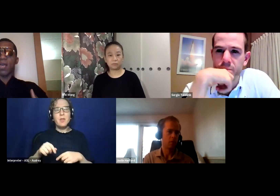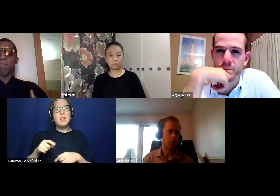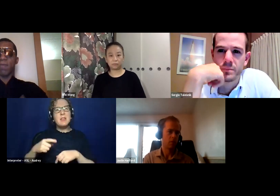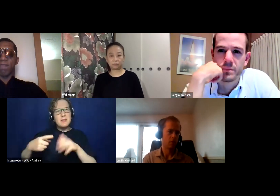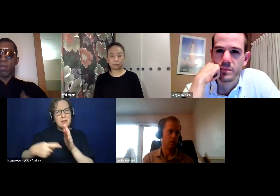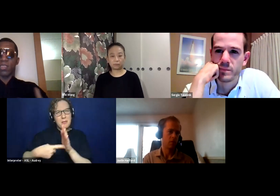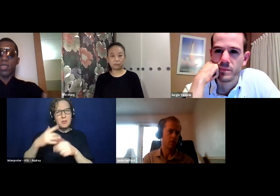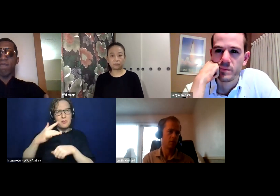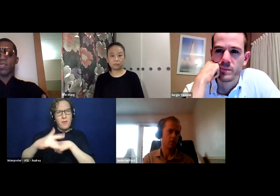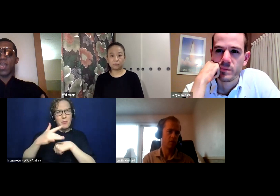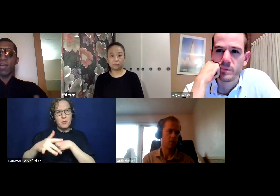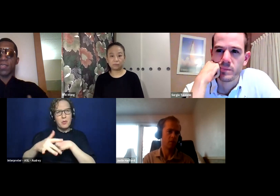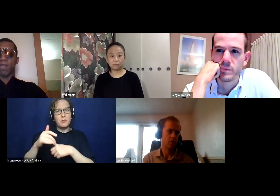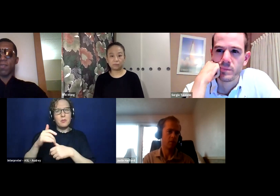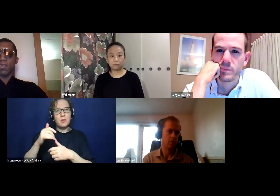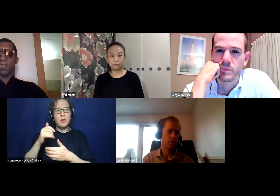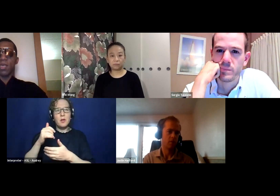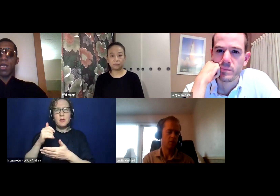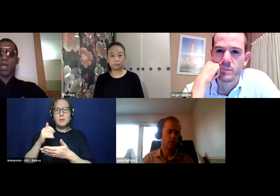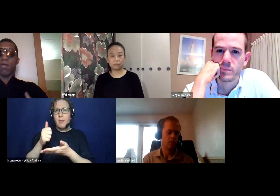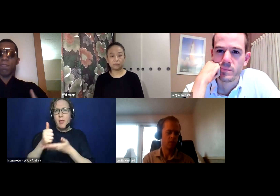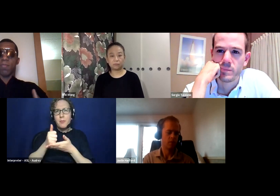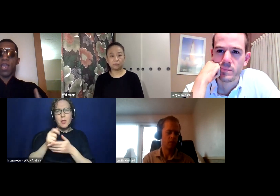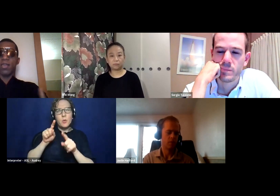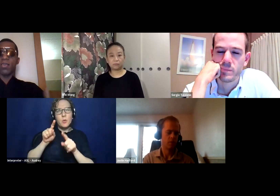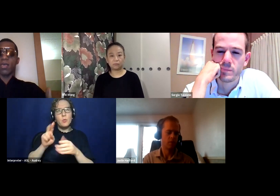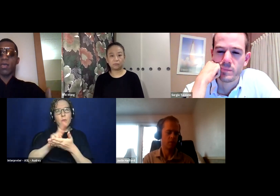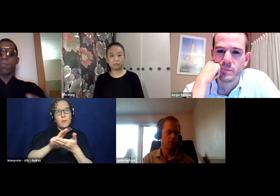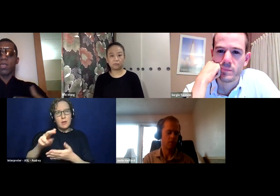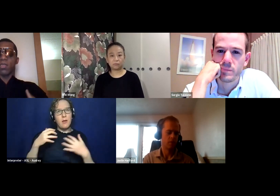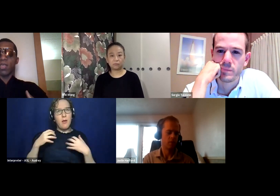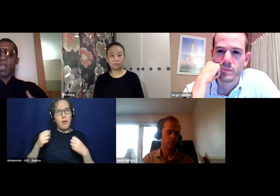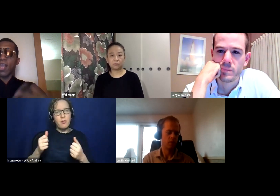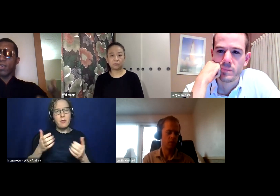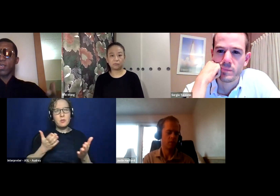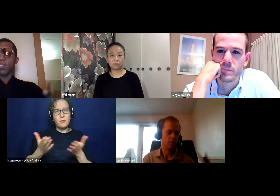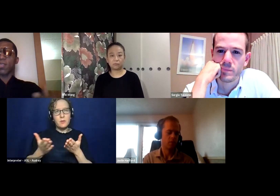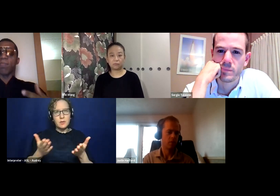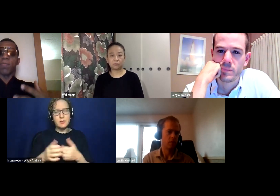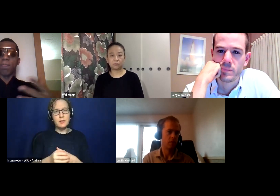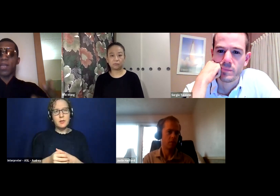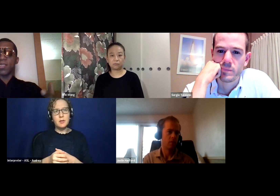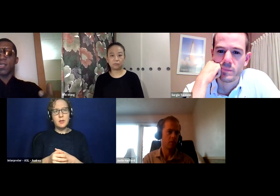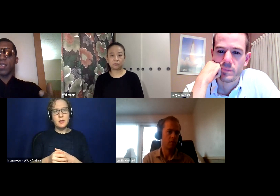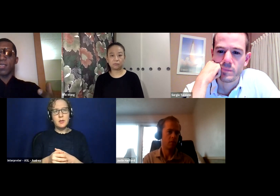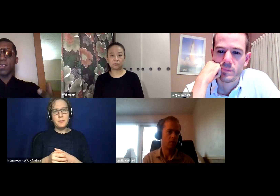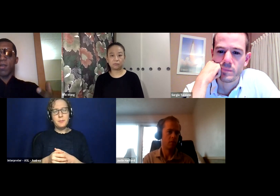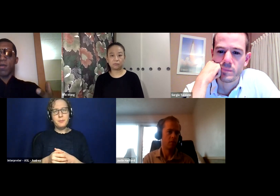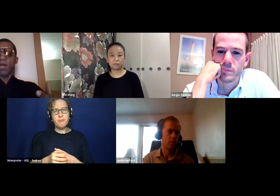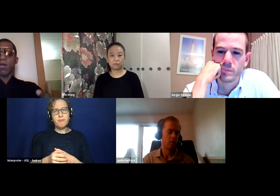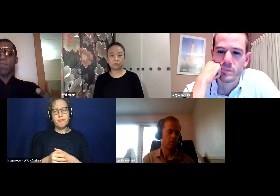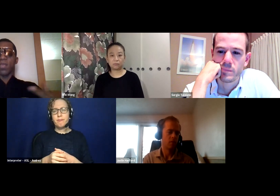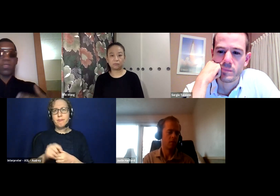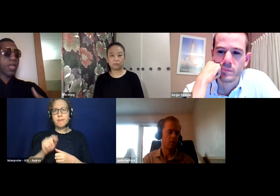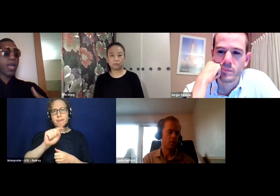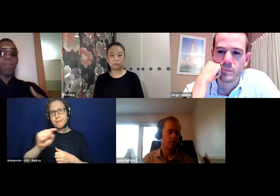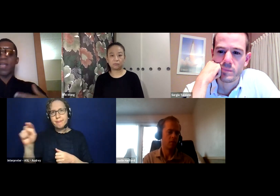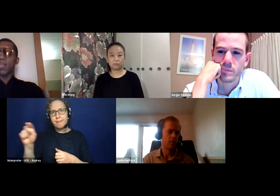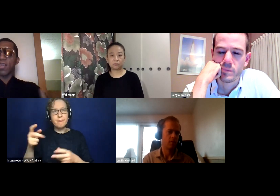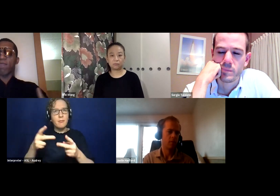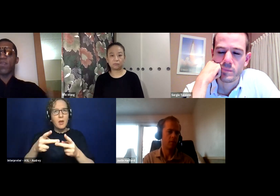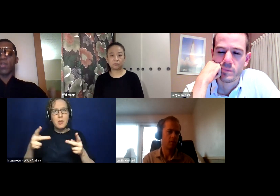help me maybe go to University health services and around just places that I might need official